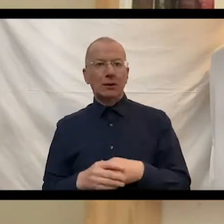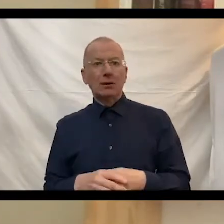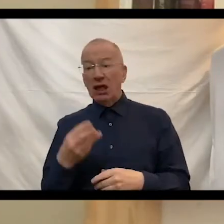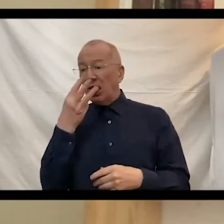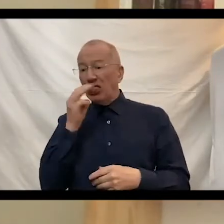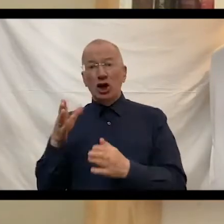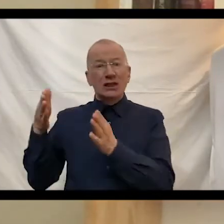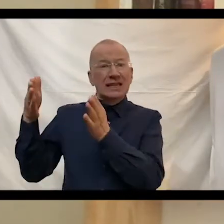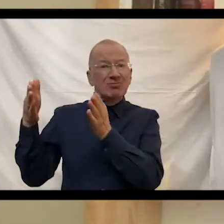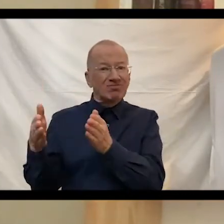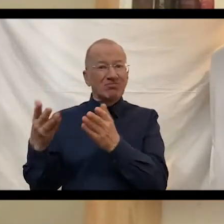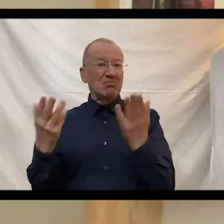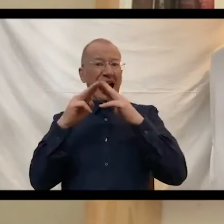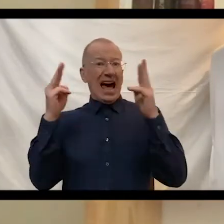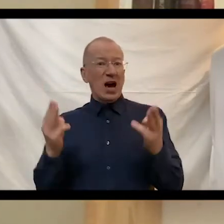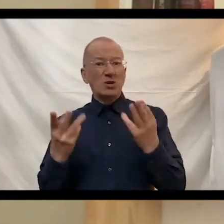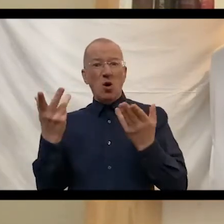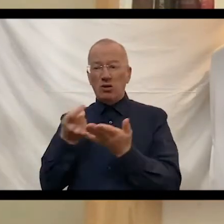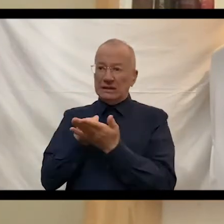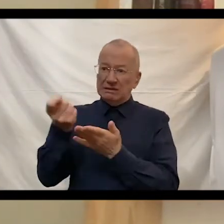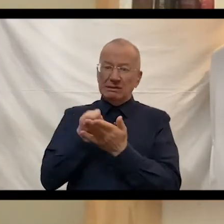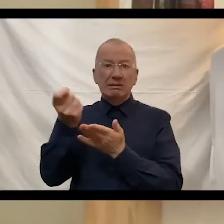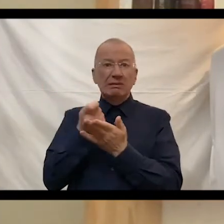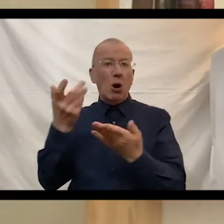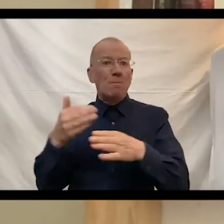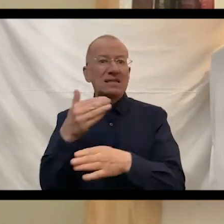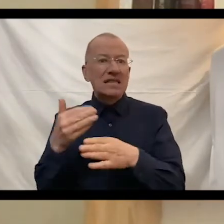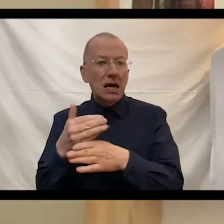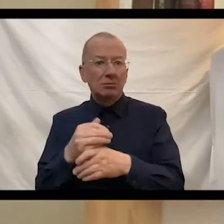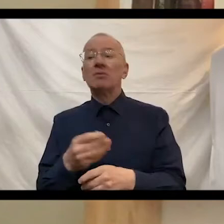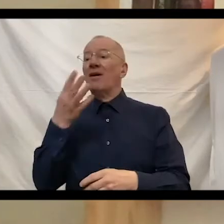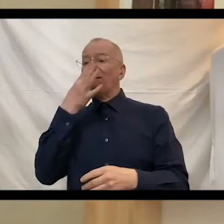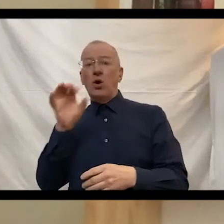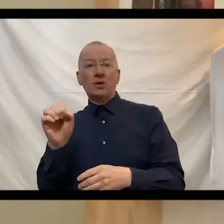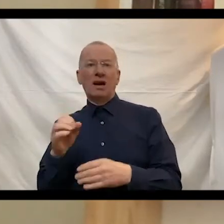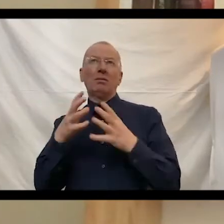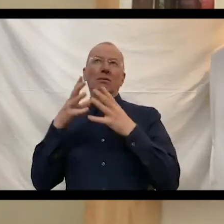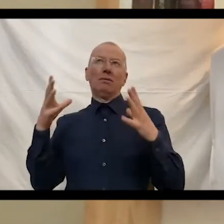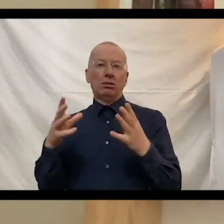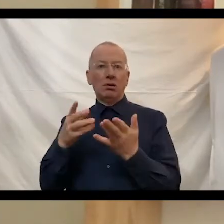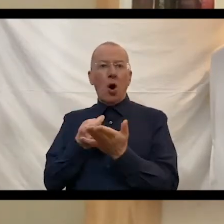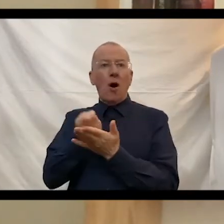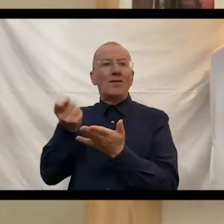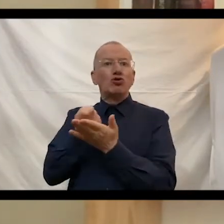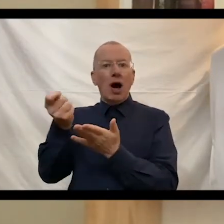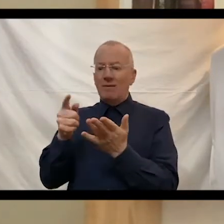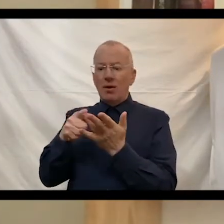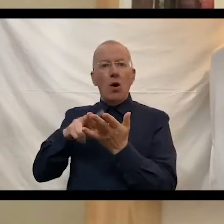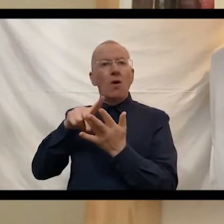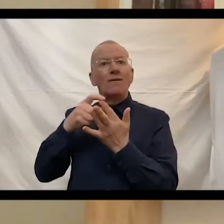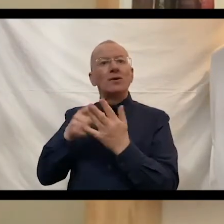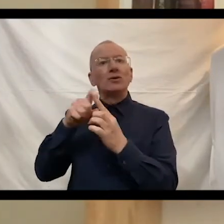thirties, mm, a house or a business; forties, HUGE overdraft;